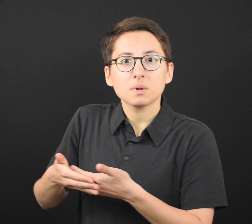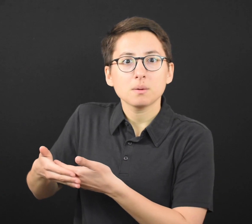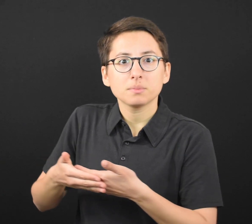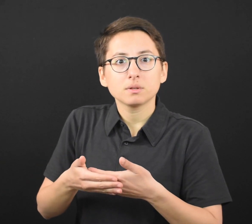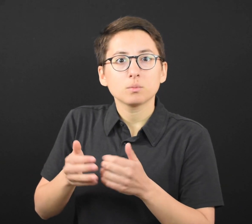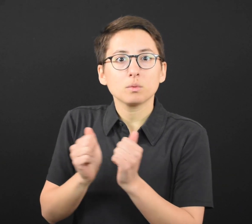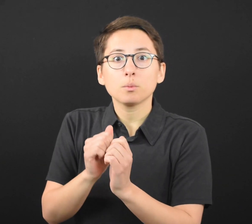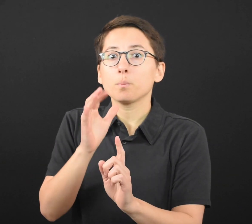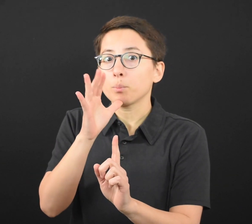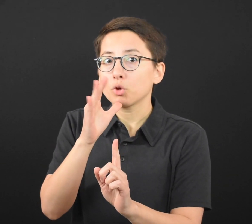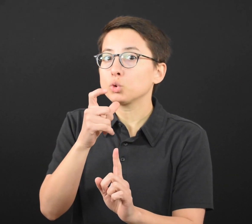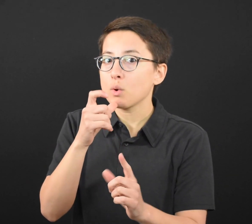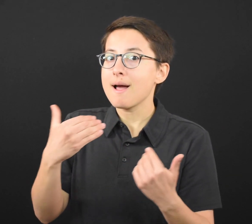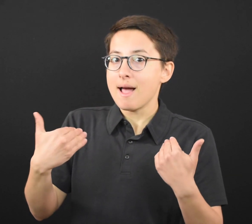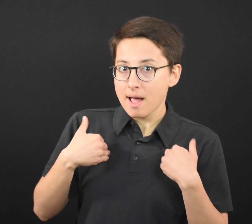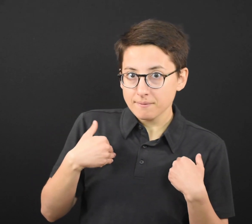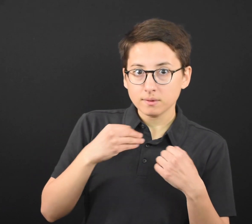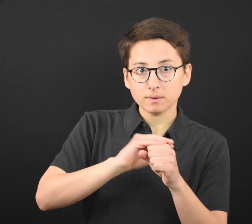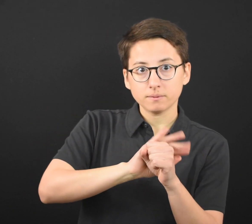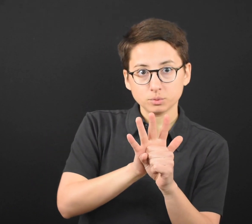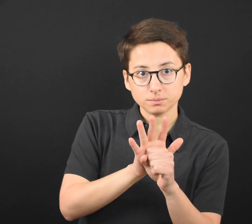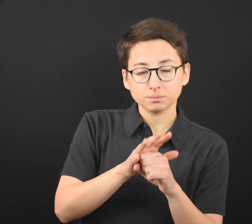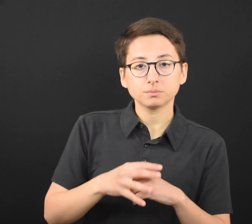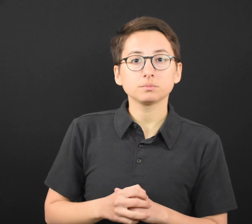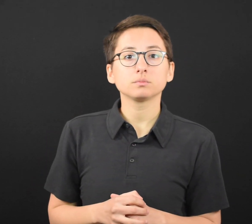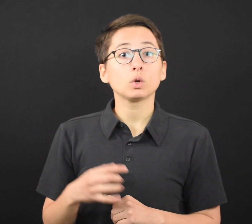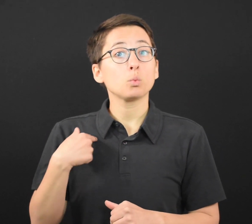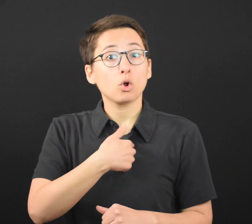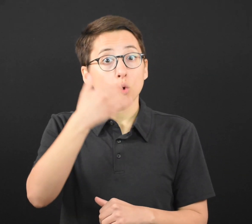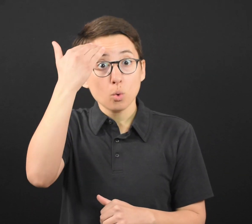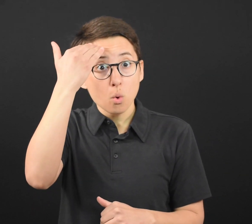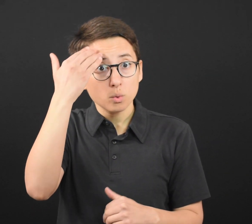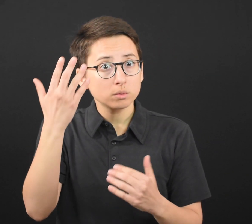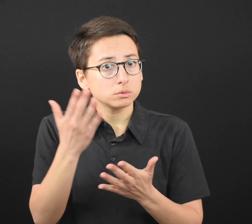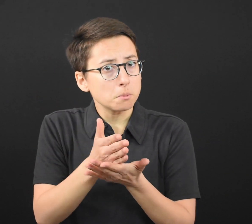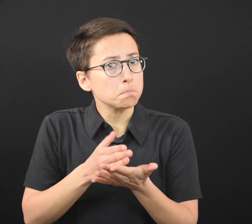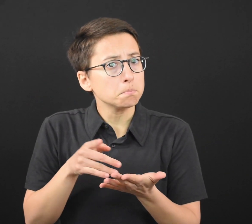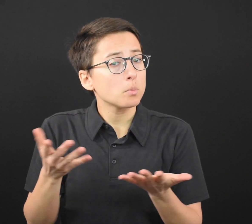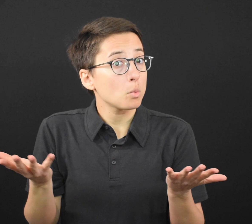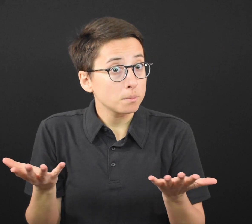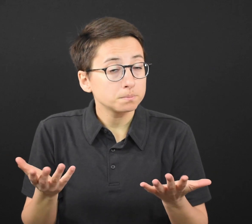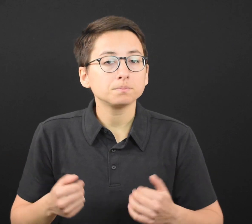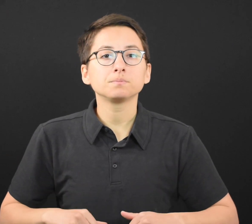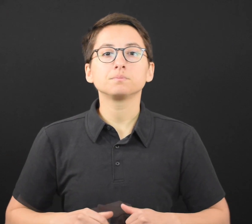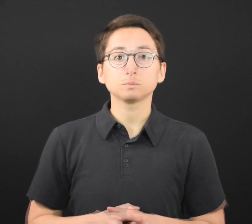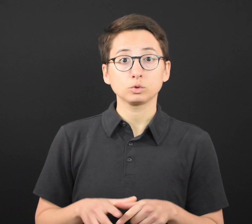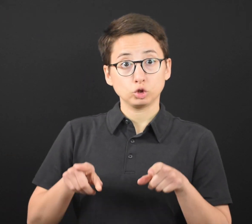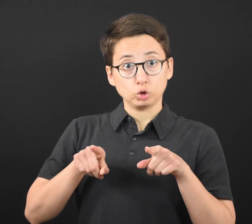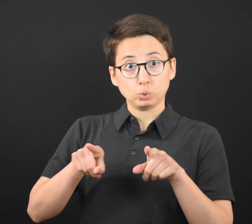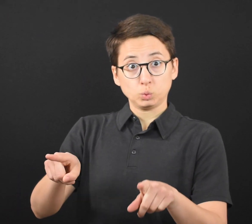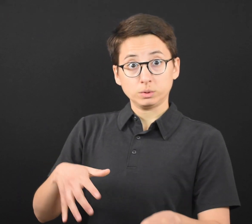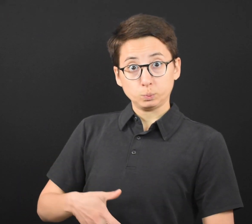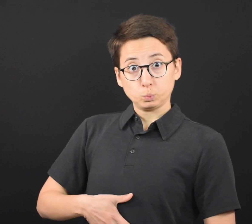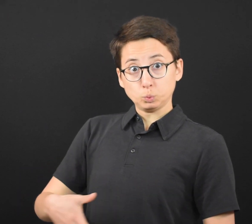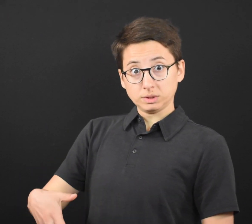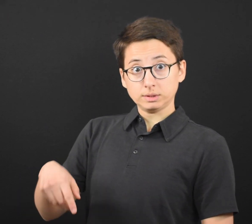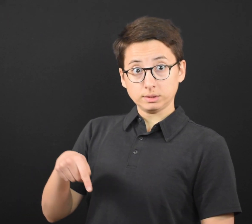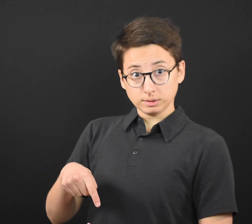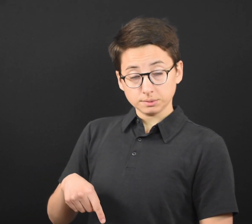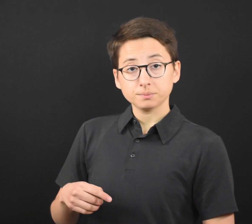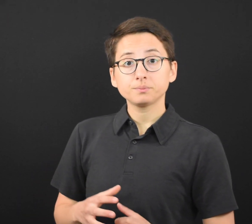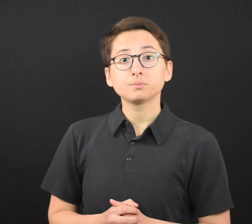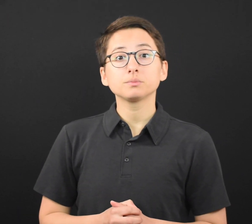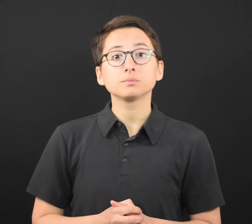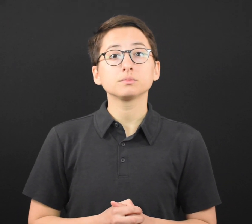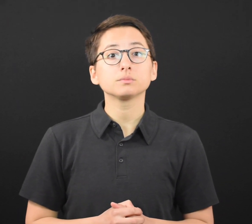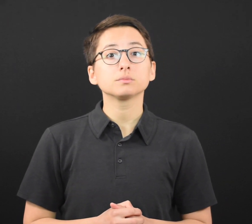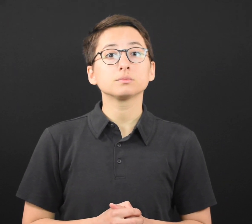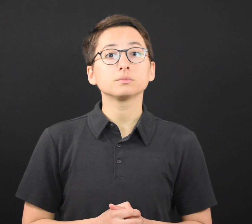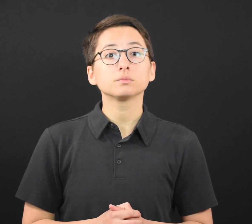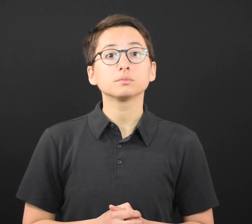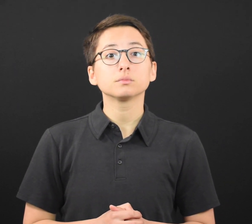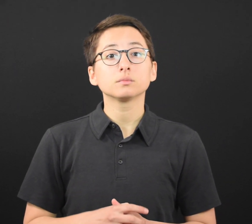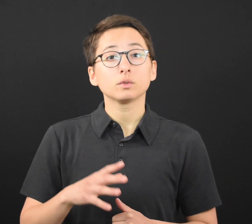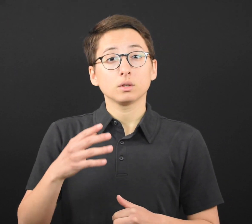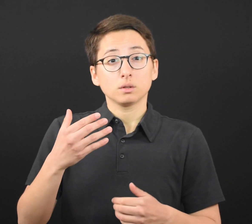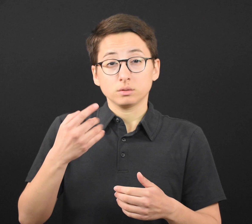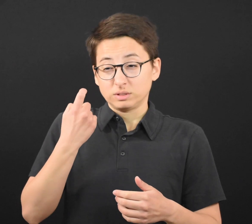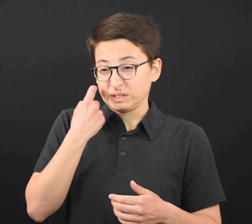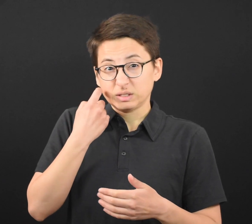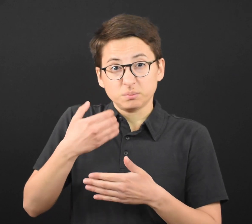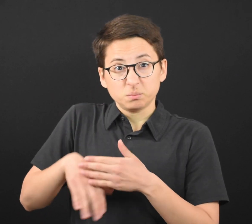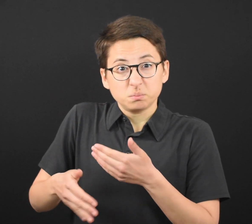born to mothers with COVID-19, we do know that: ● COVID-19 is uncommon in newborns born to mothers